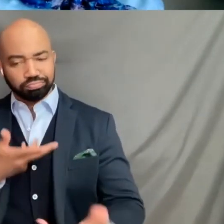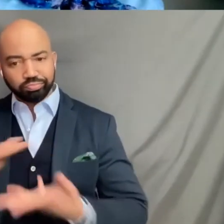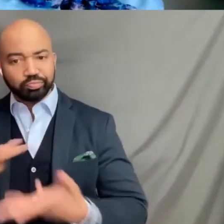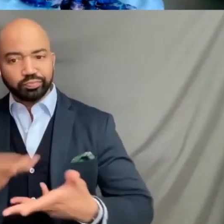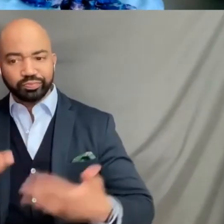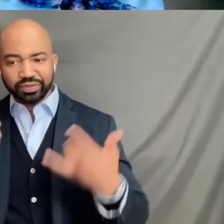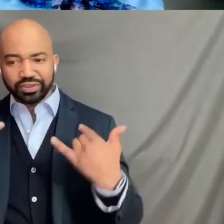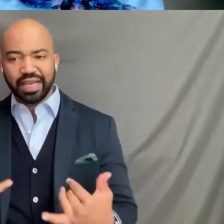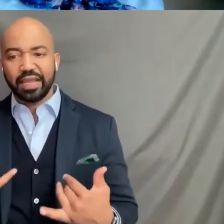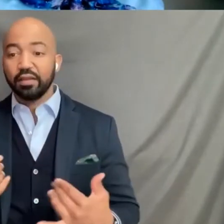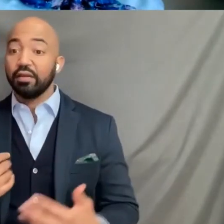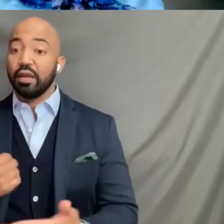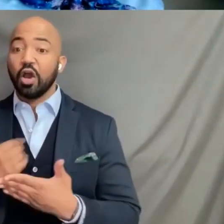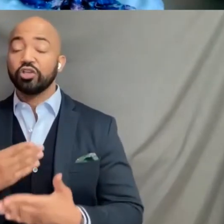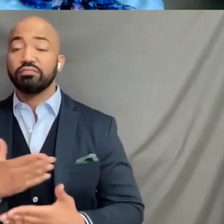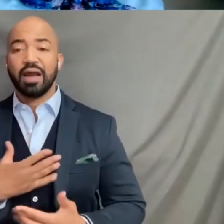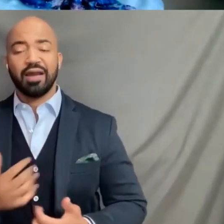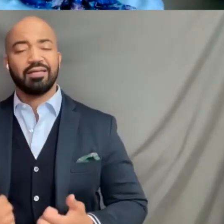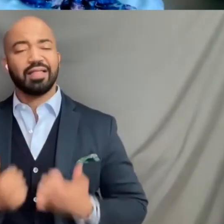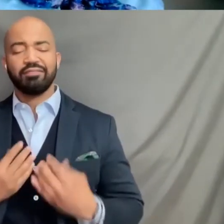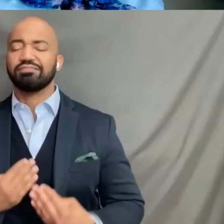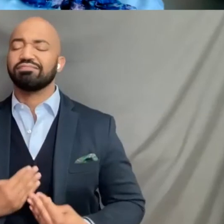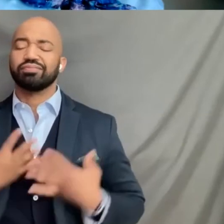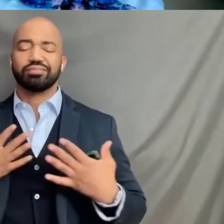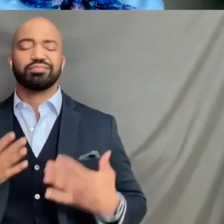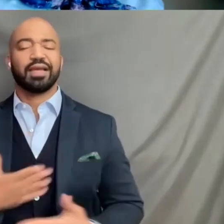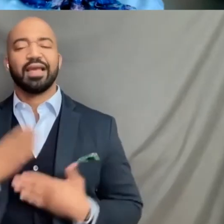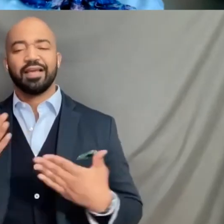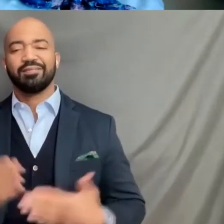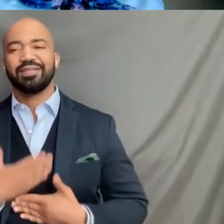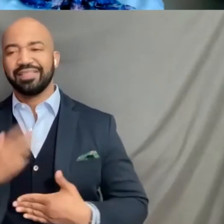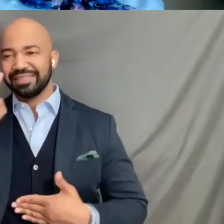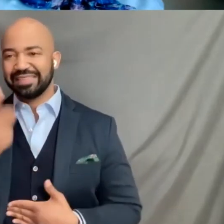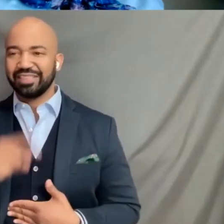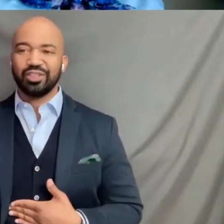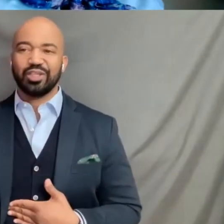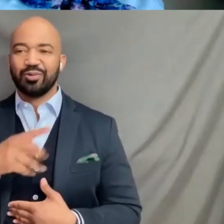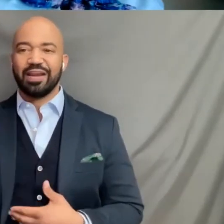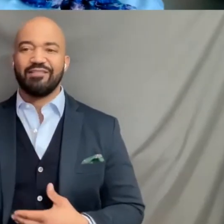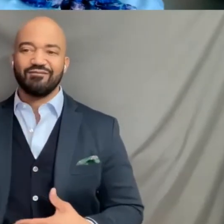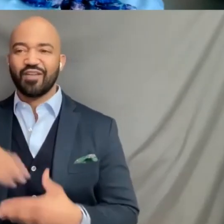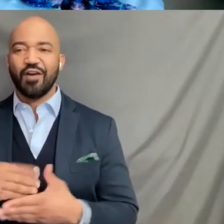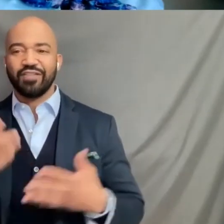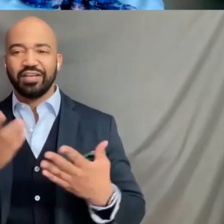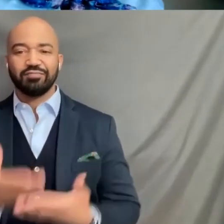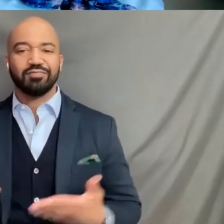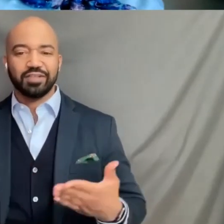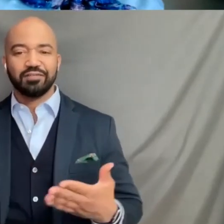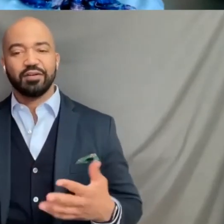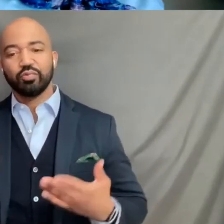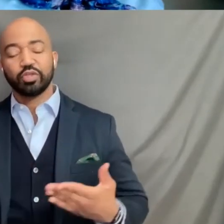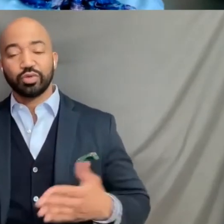That makes my life very happy to see you all engaged and sharing resources Like Loree said, really amazing.